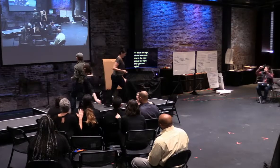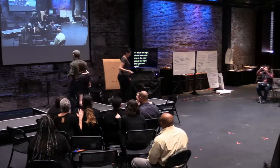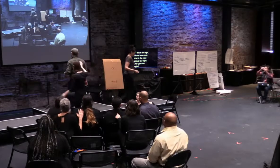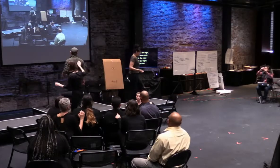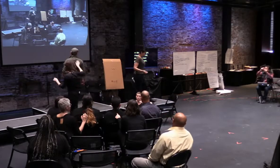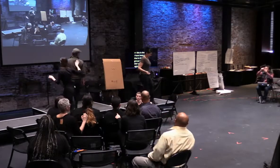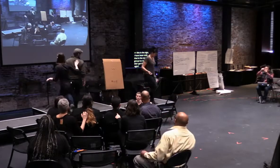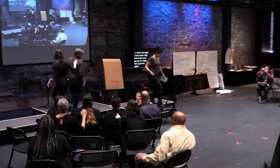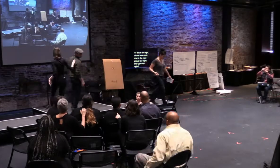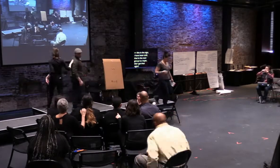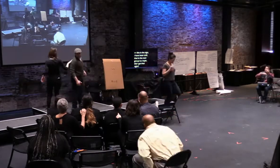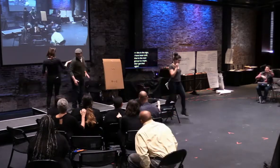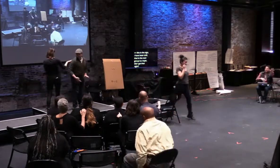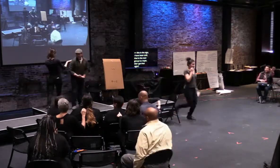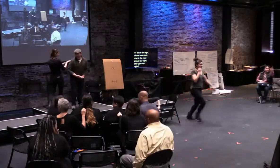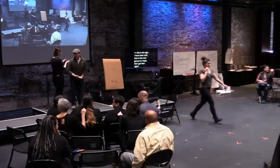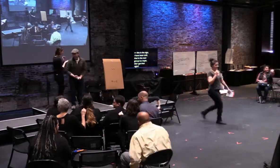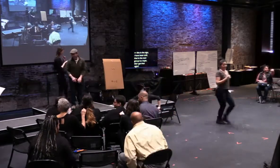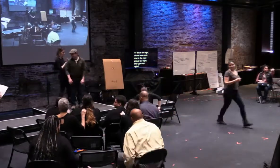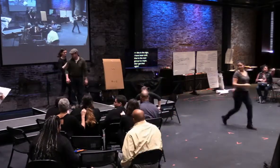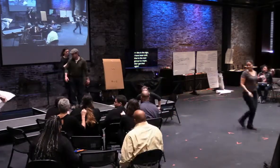We have Robert representing that group.